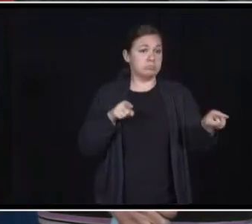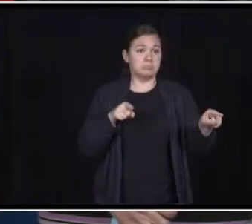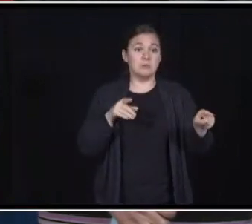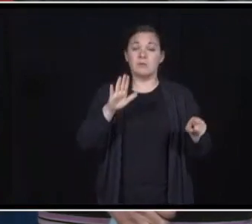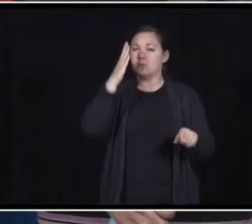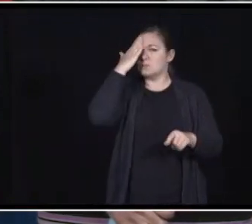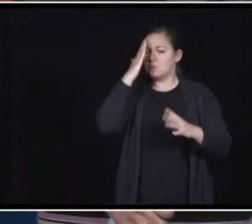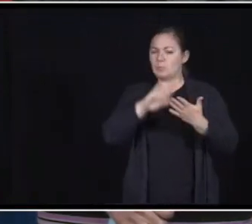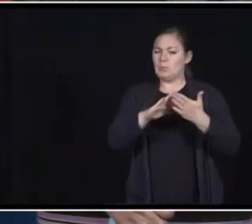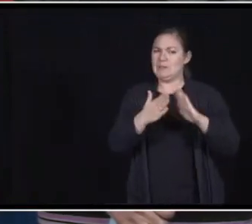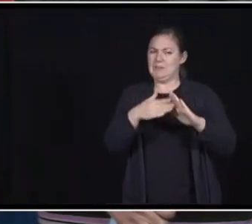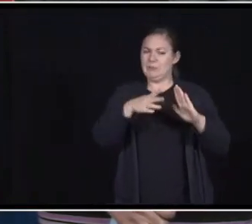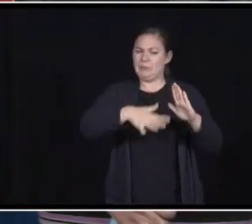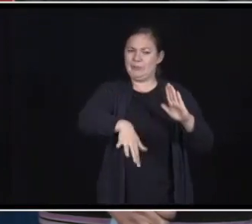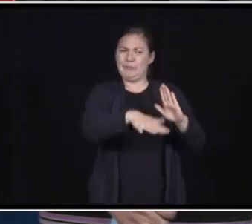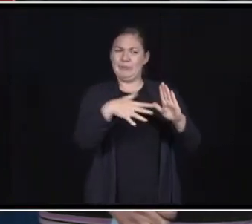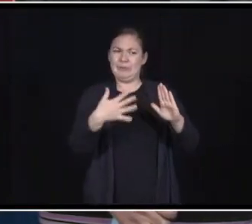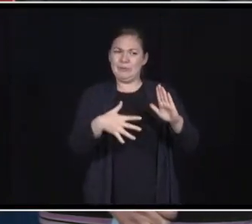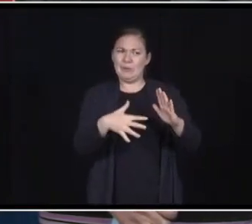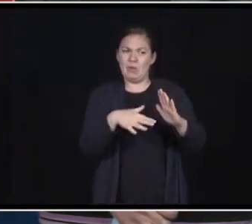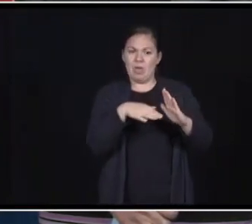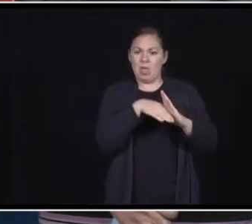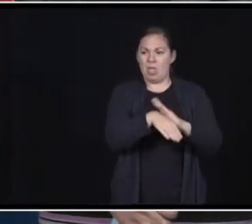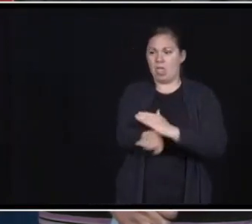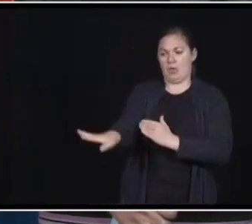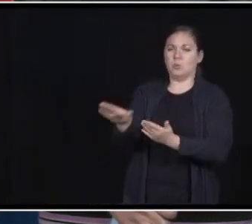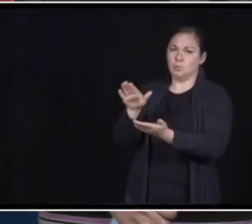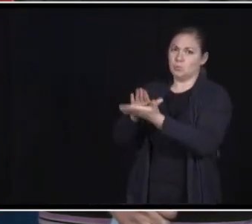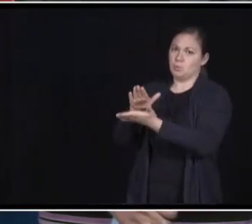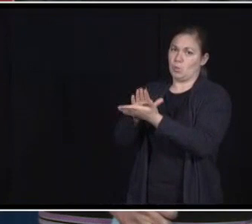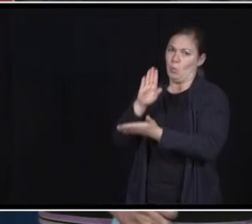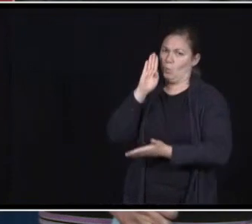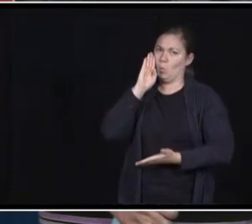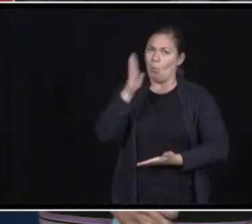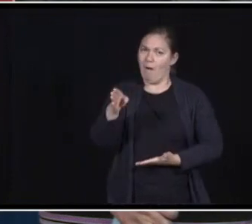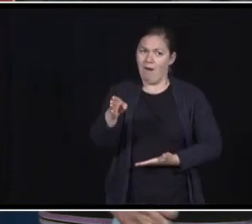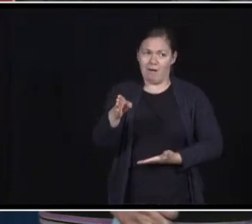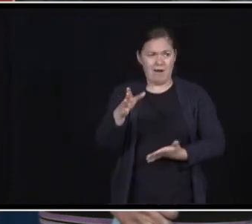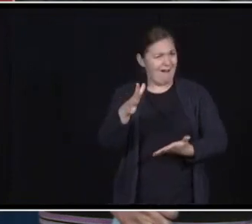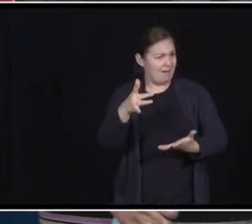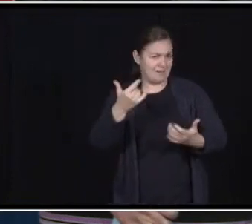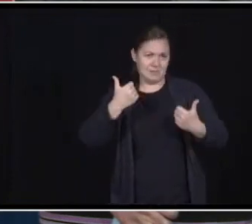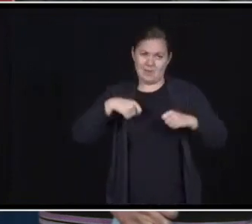plan to get kids back to school safely. We have ensured that all students can safely